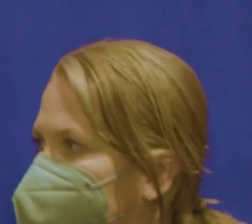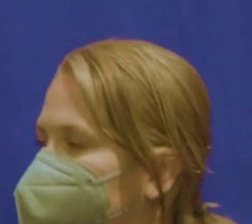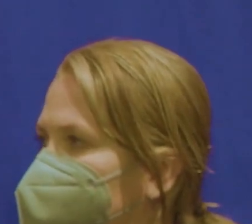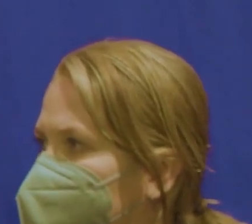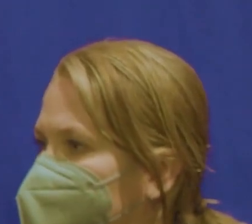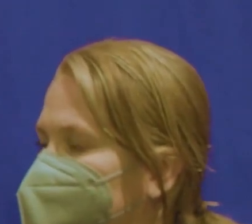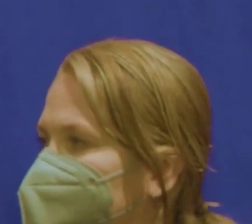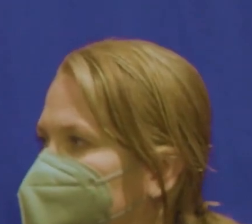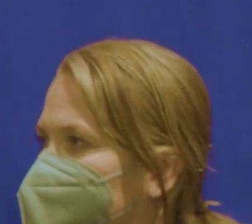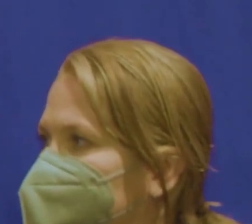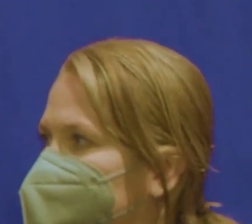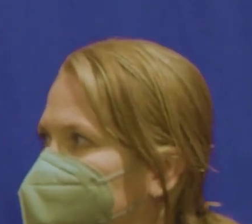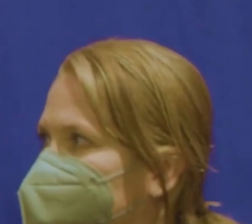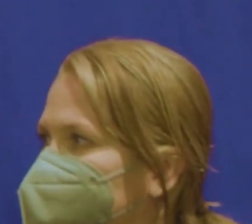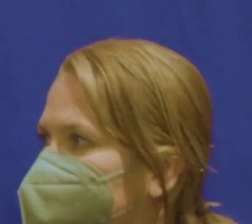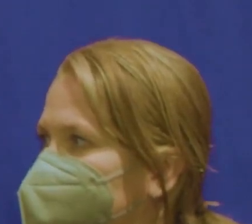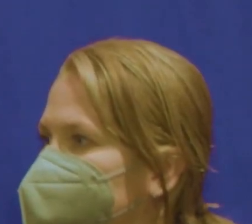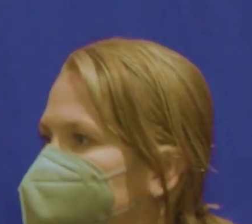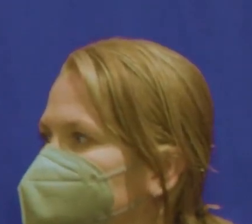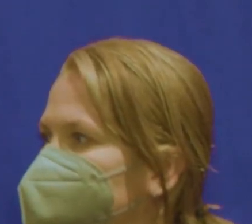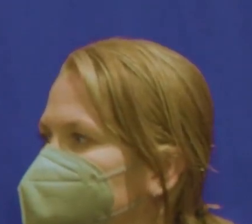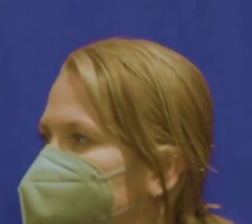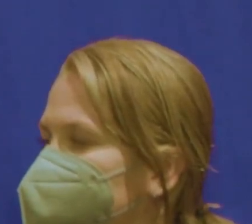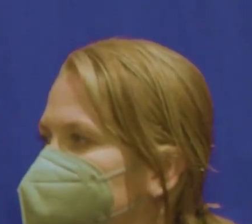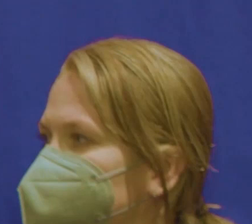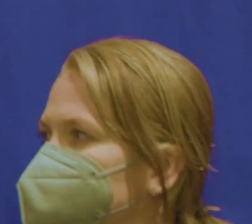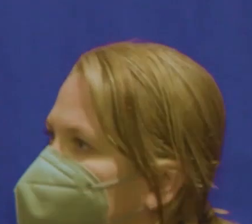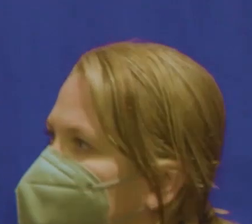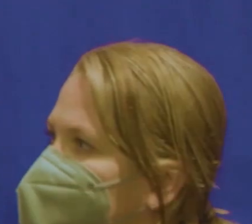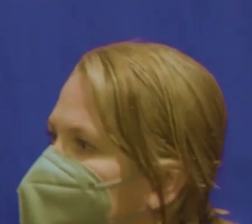Everything just stopped, just like that.